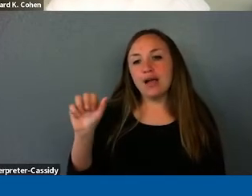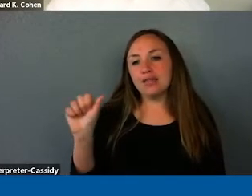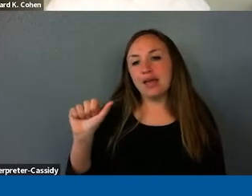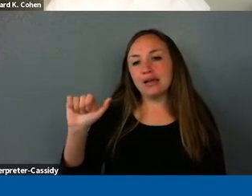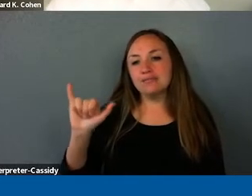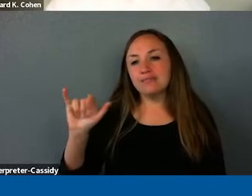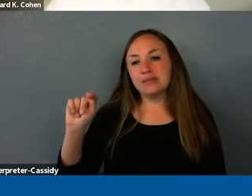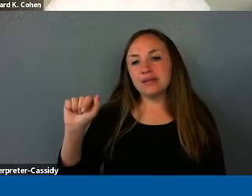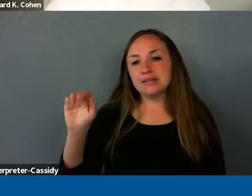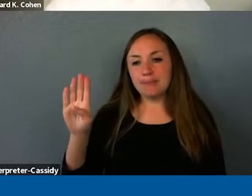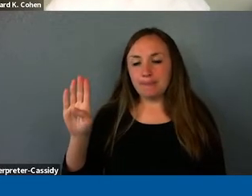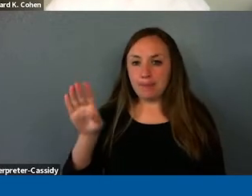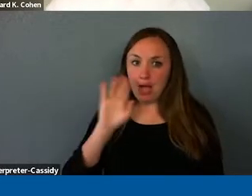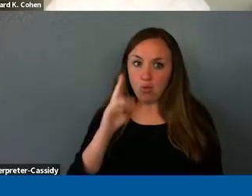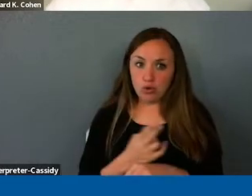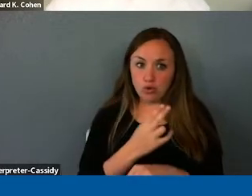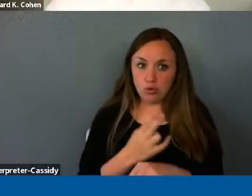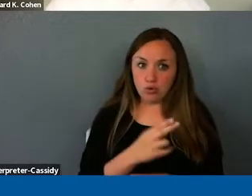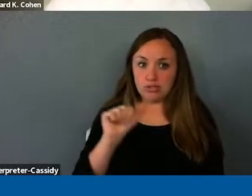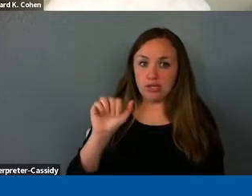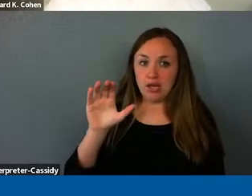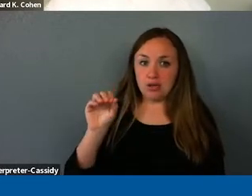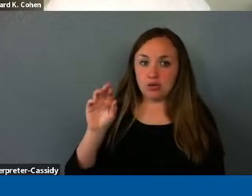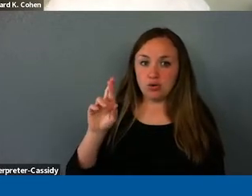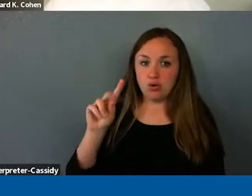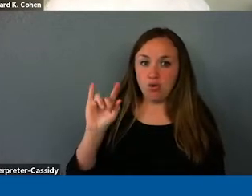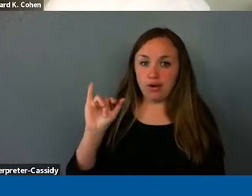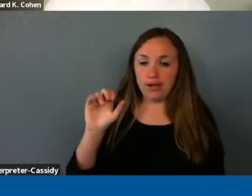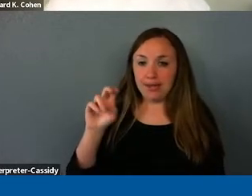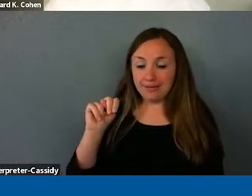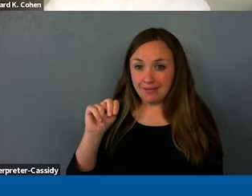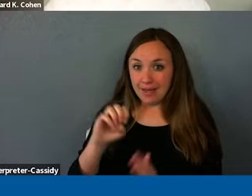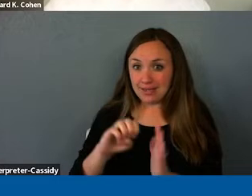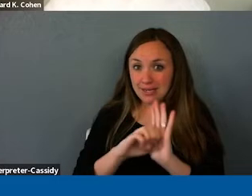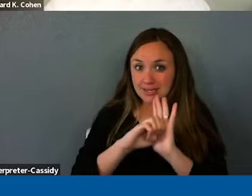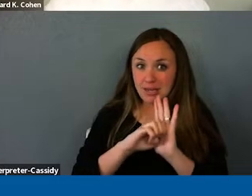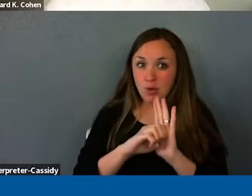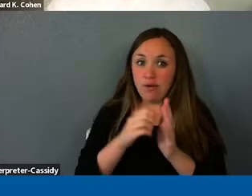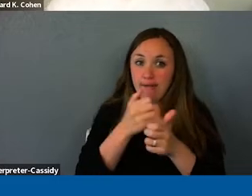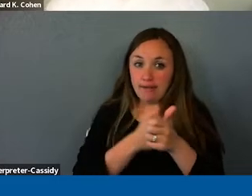I'm gonna use the accordion as an example. Now, each pattern starts off with some information